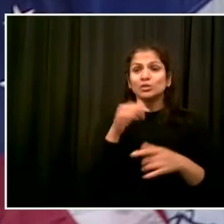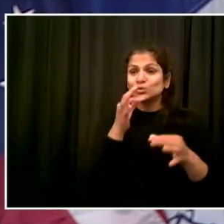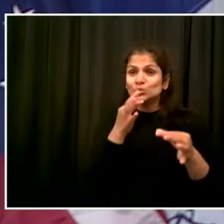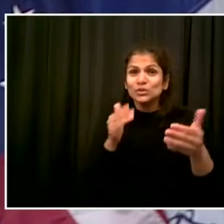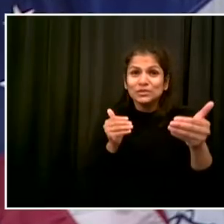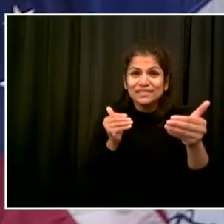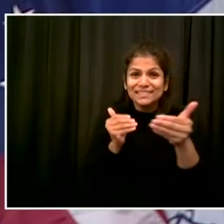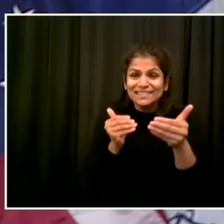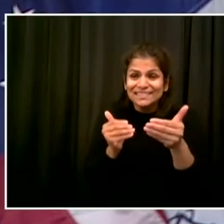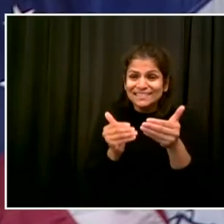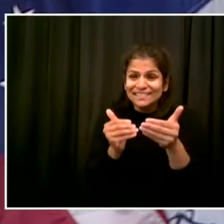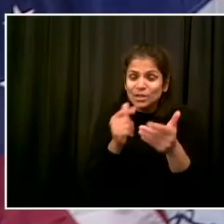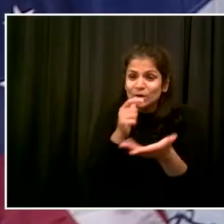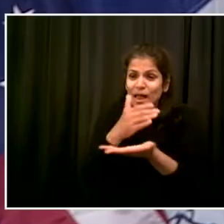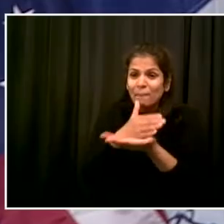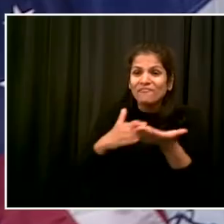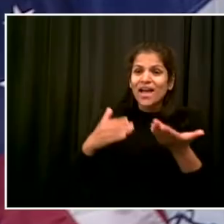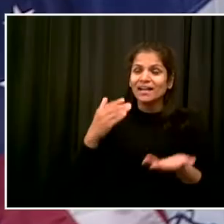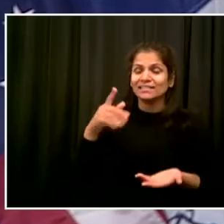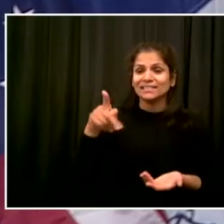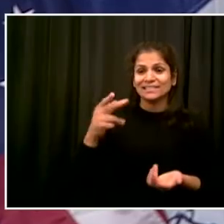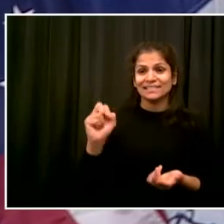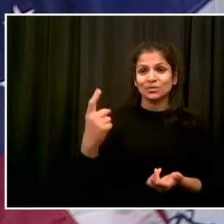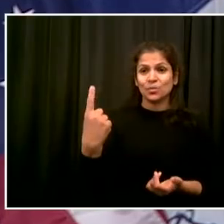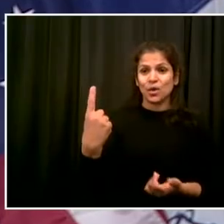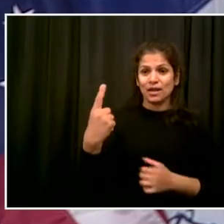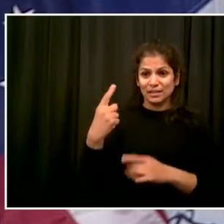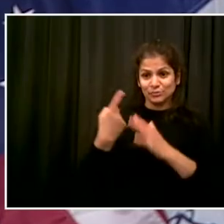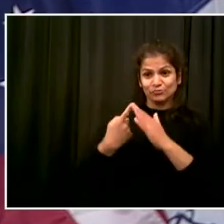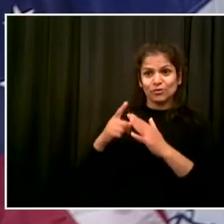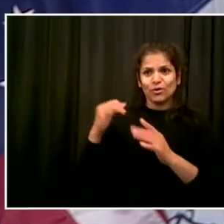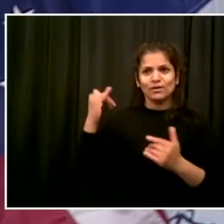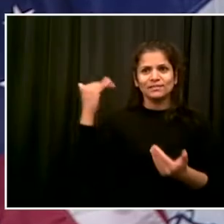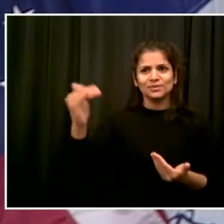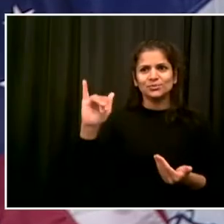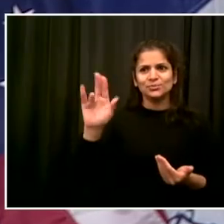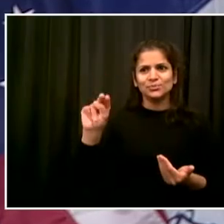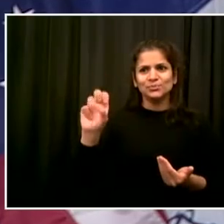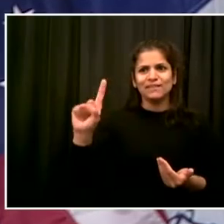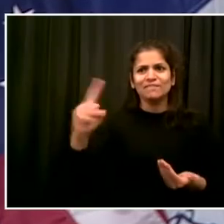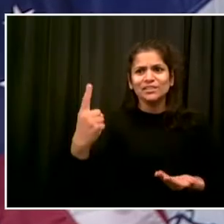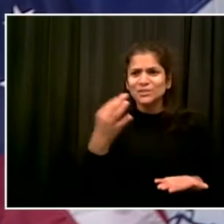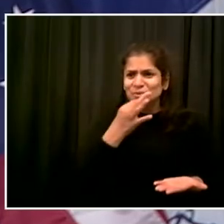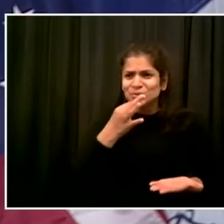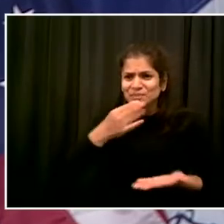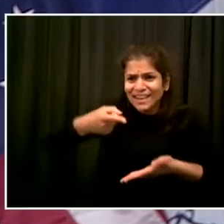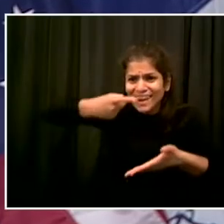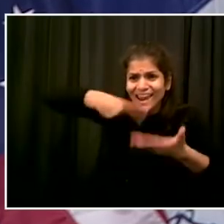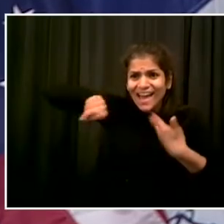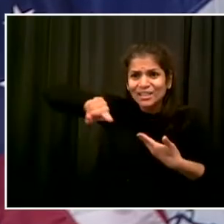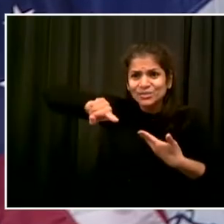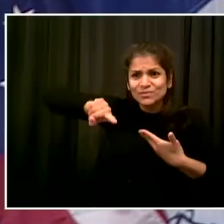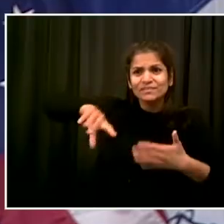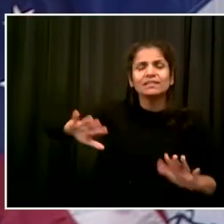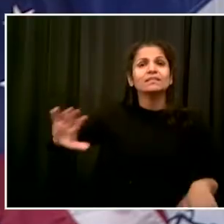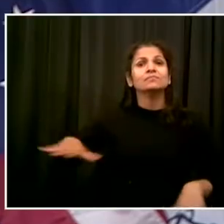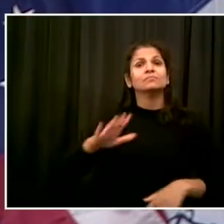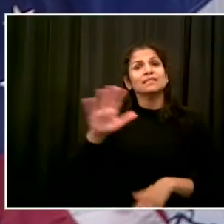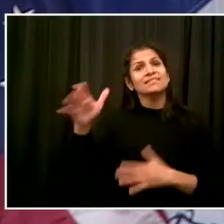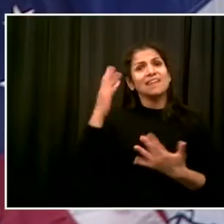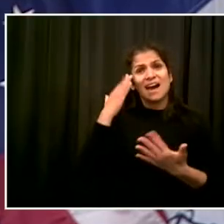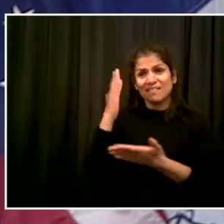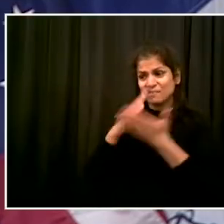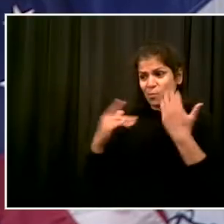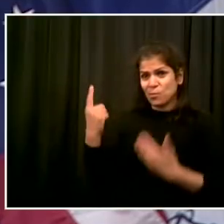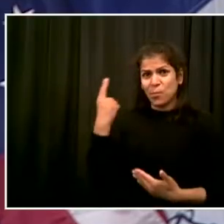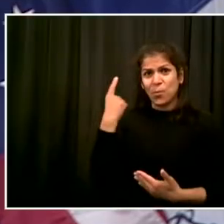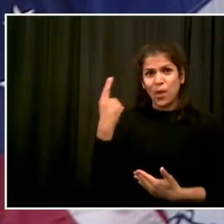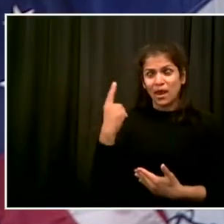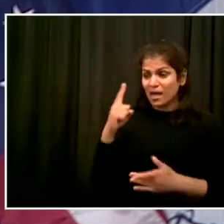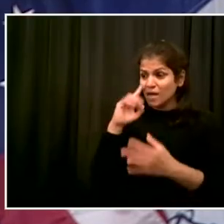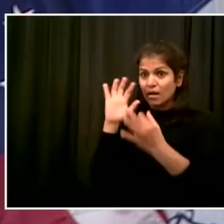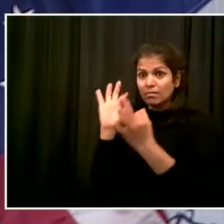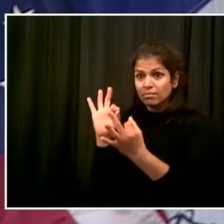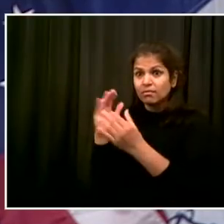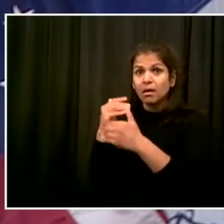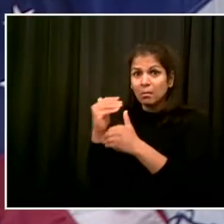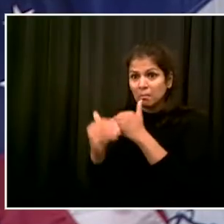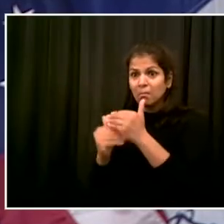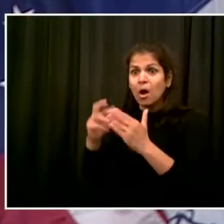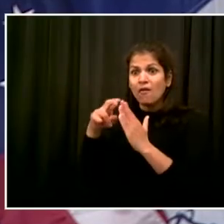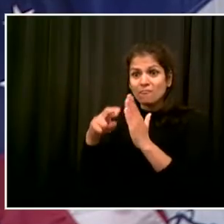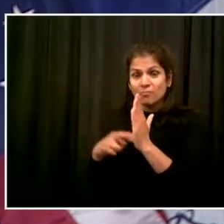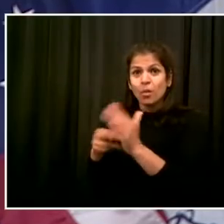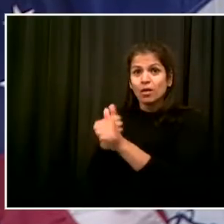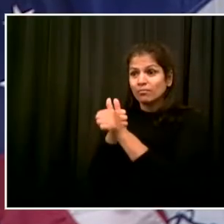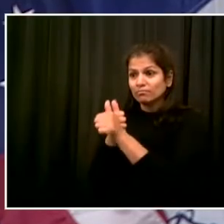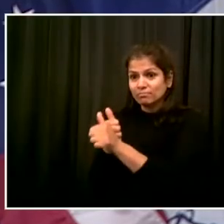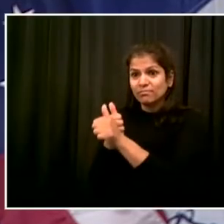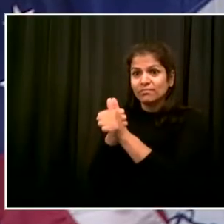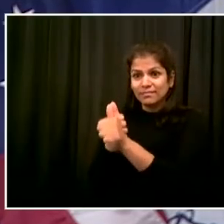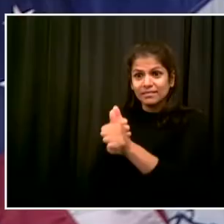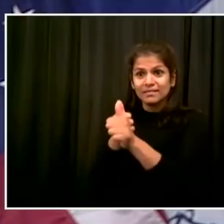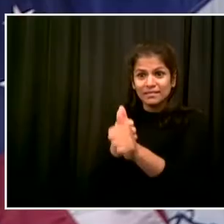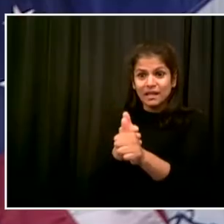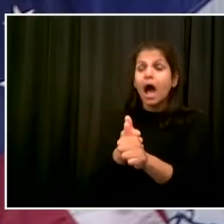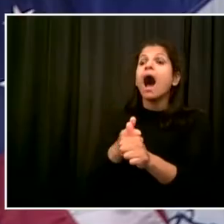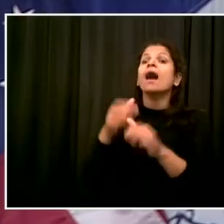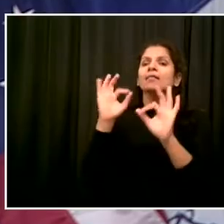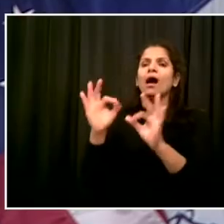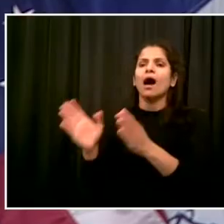ASKING PEOPLE